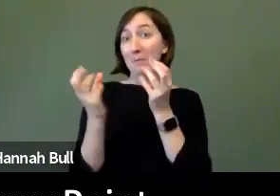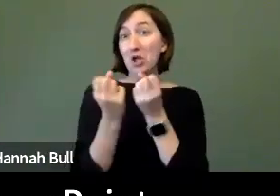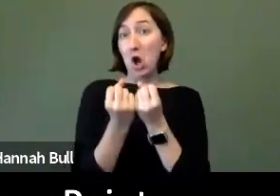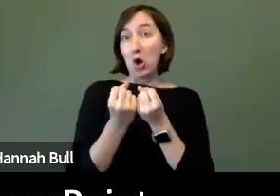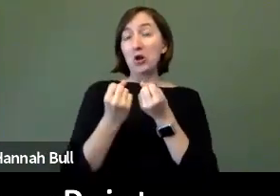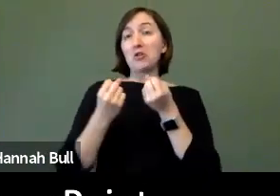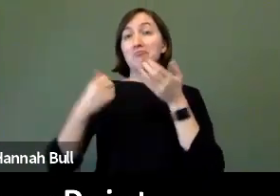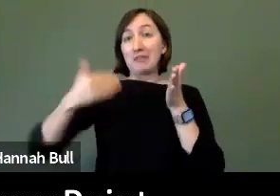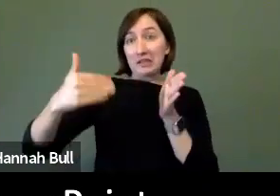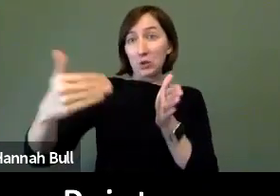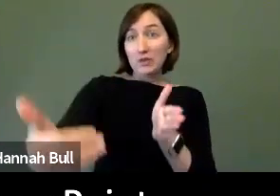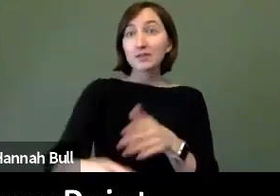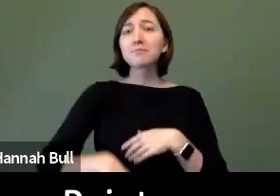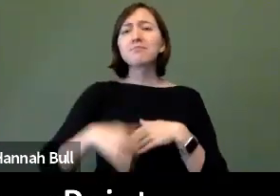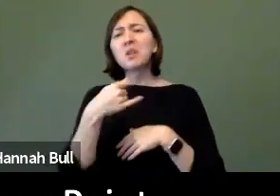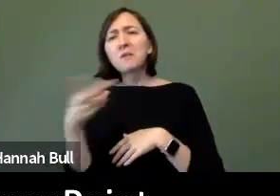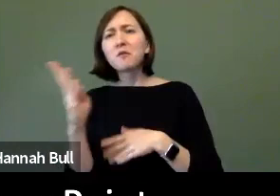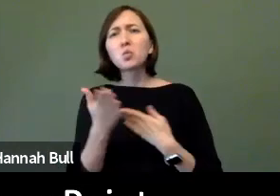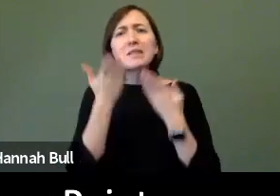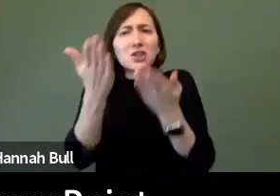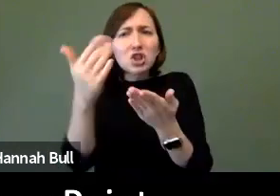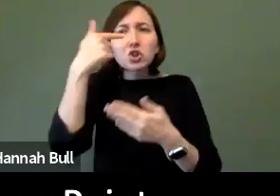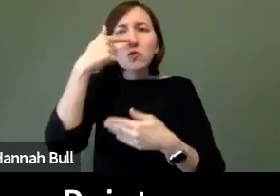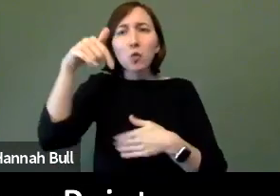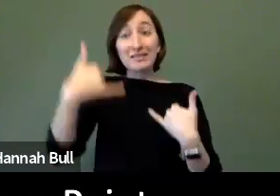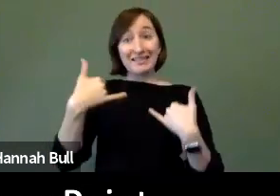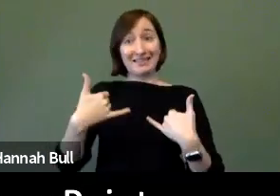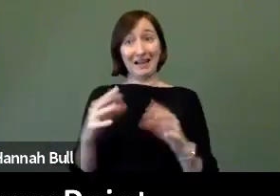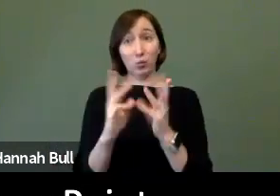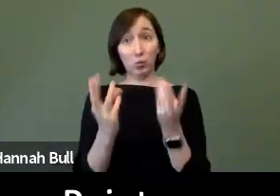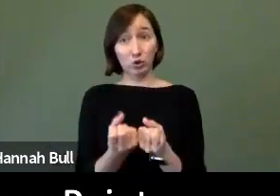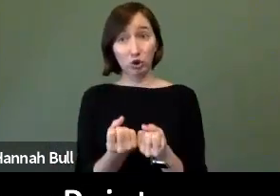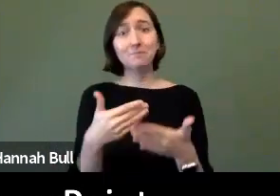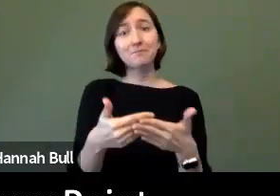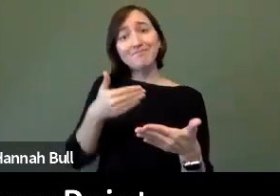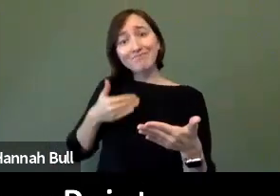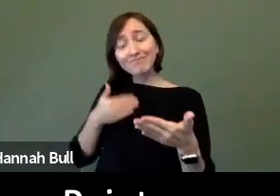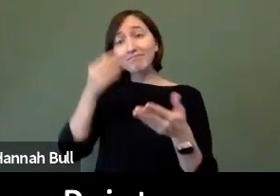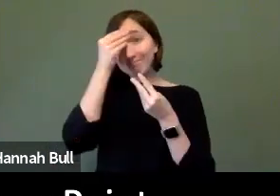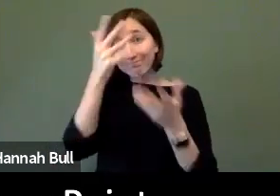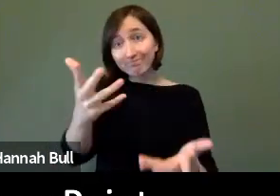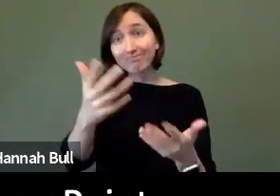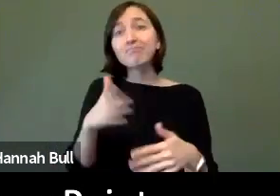Quick tips for today's session and then we'll jump into the content. Today's webinar is being recorded.